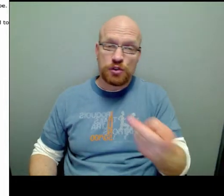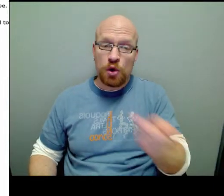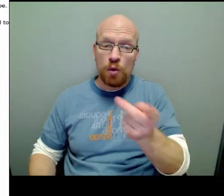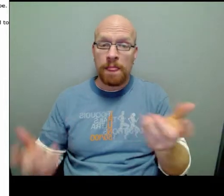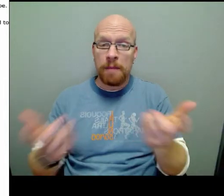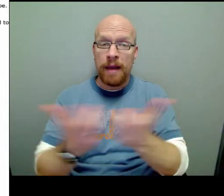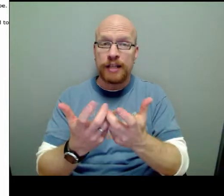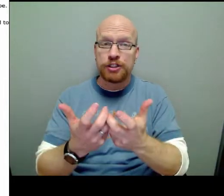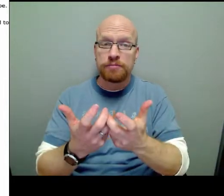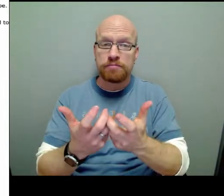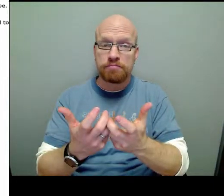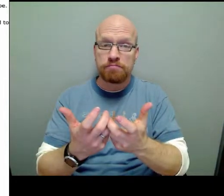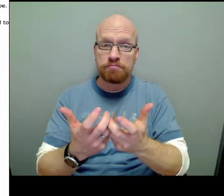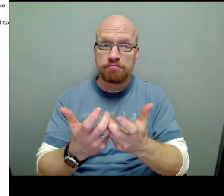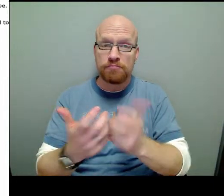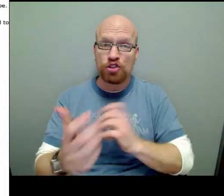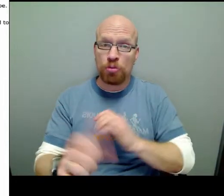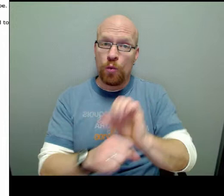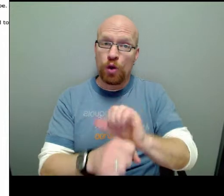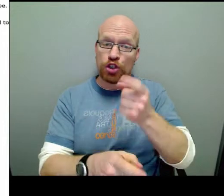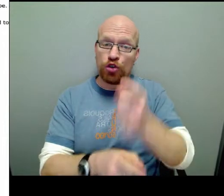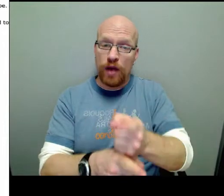So they match. So my work is correct.